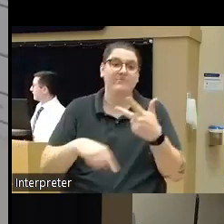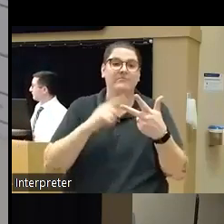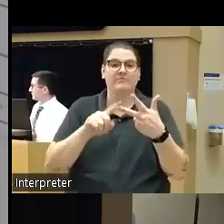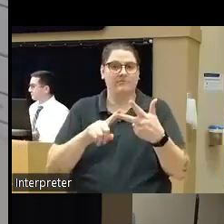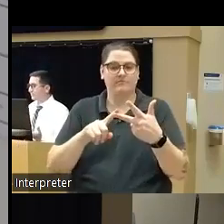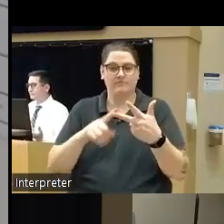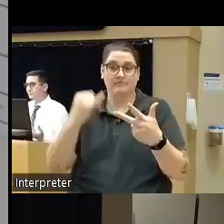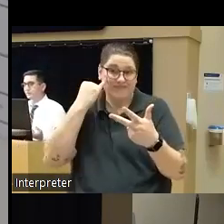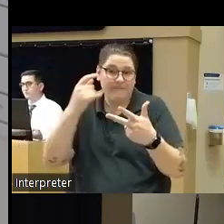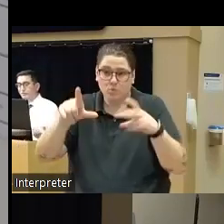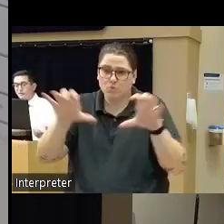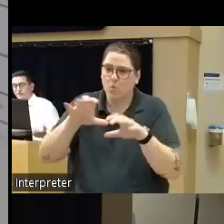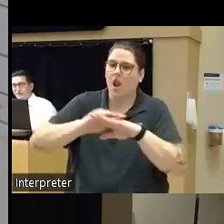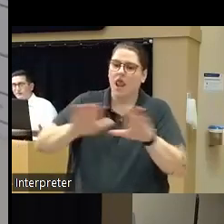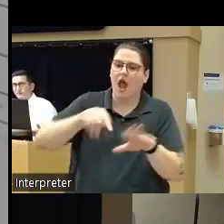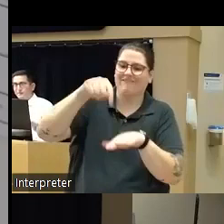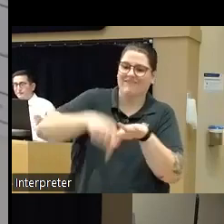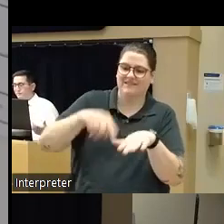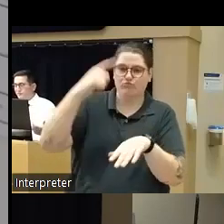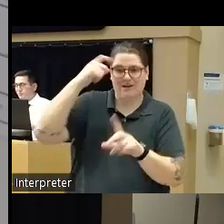going to do non-invasive brain stimulation where are you going to Target right that's a really